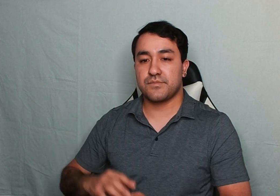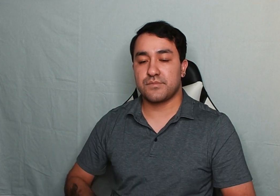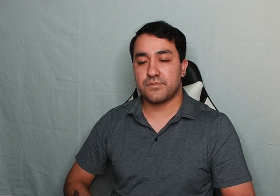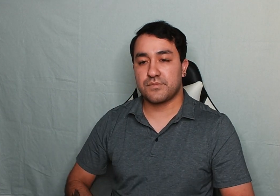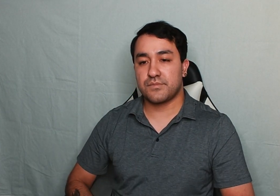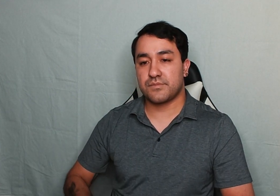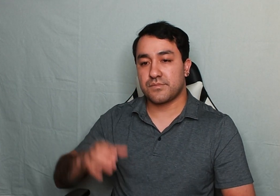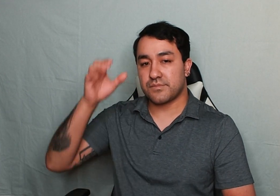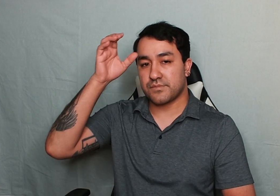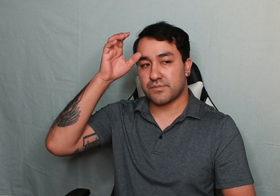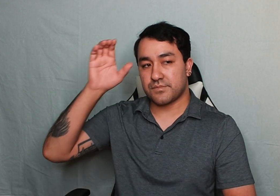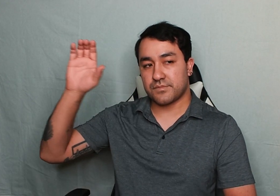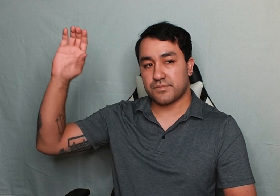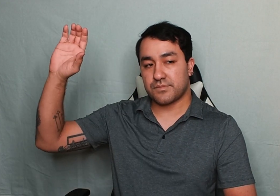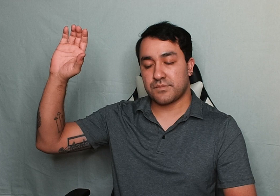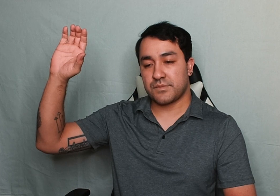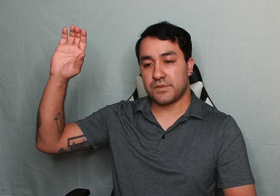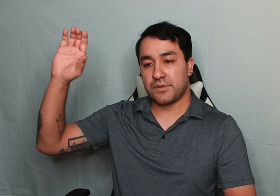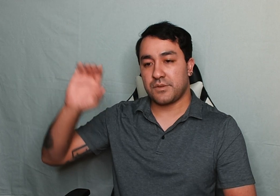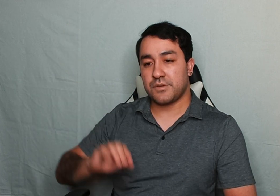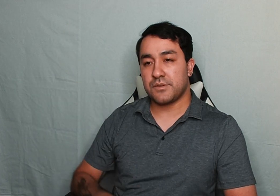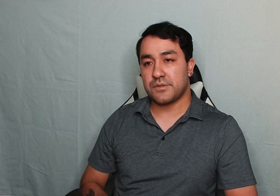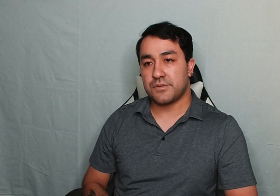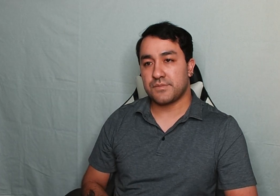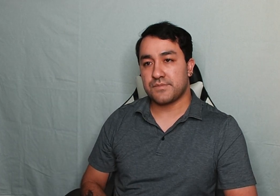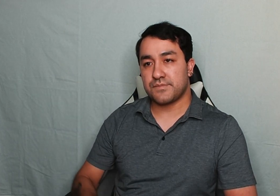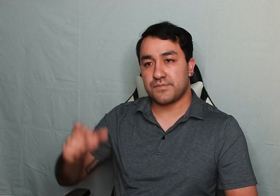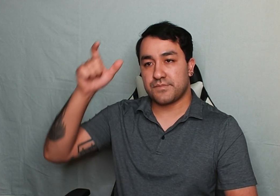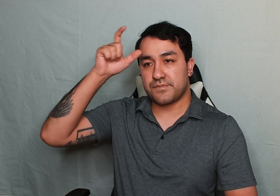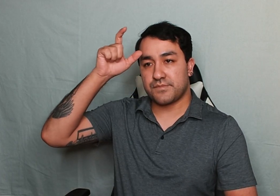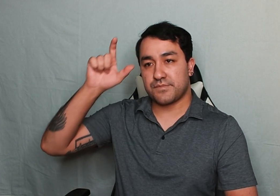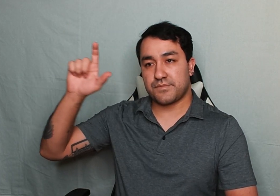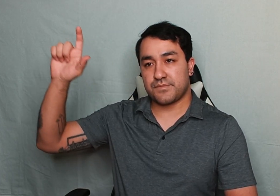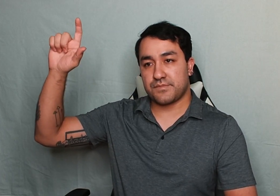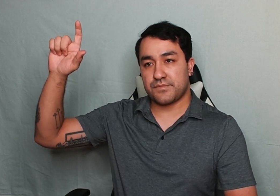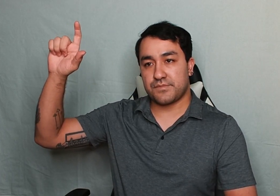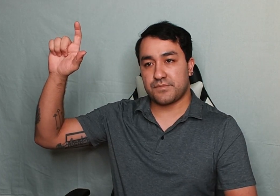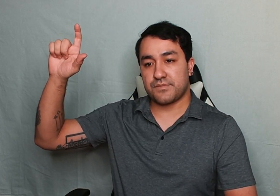SUN MOON